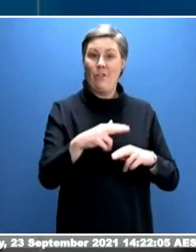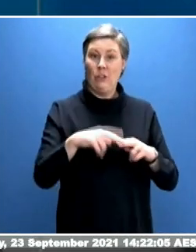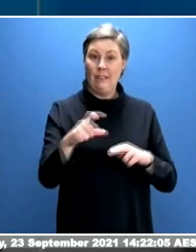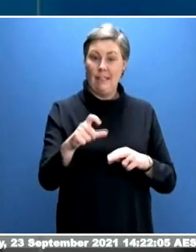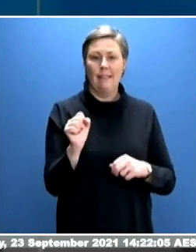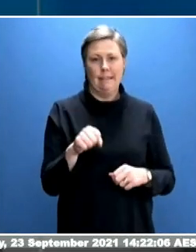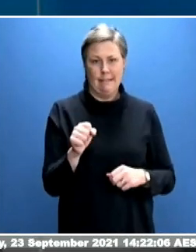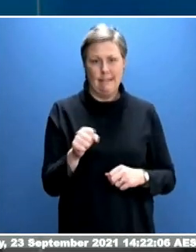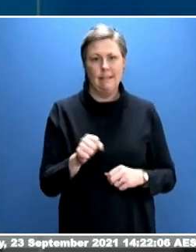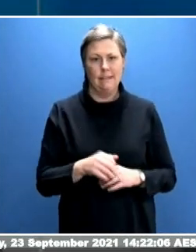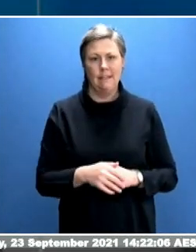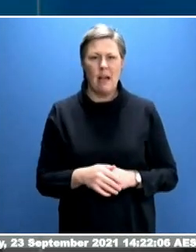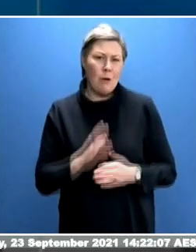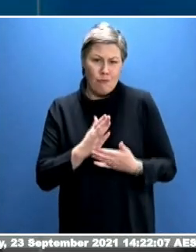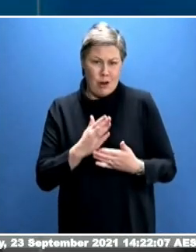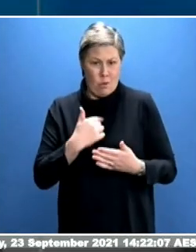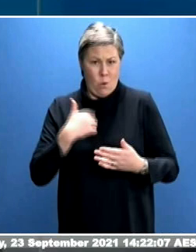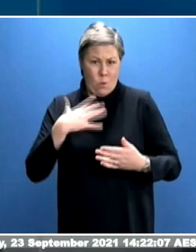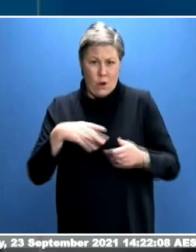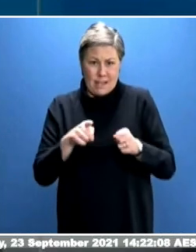Which is the aim for all of the young people.